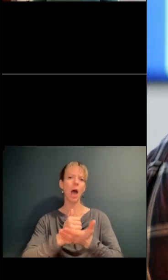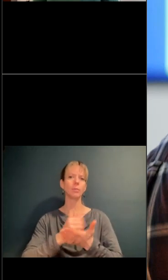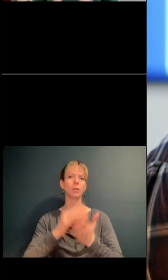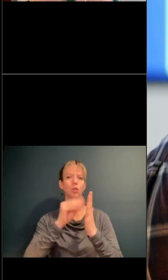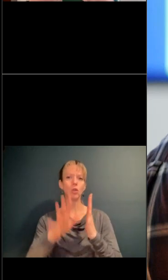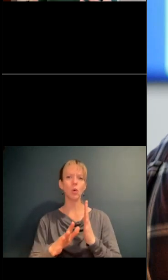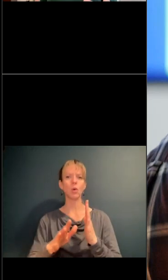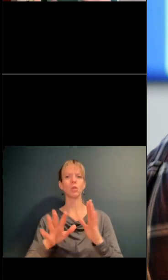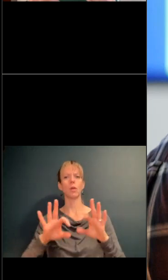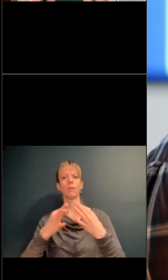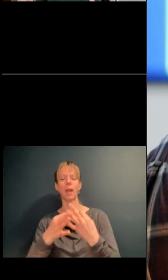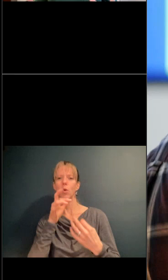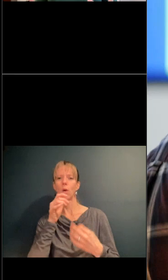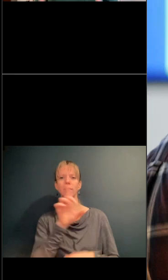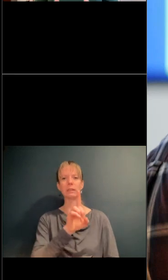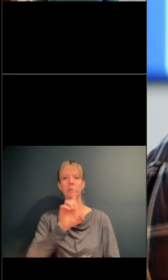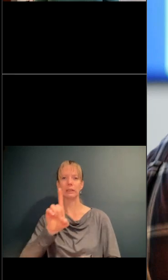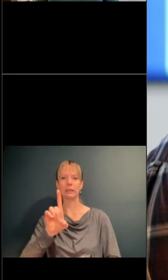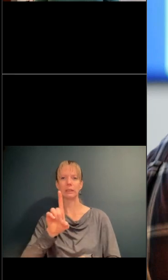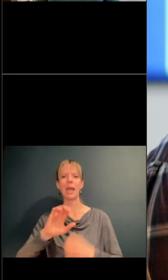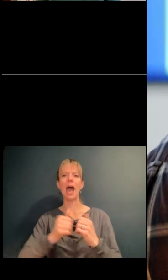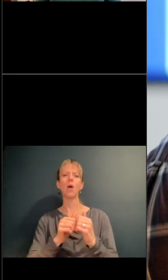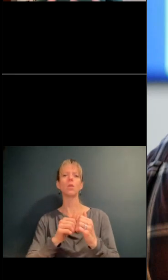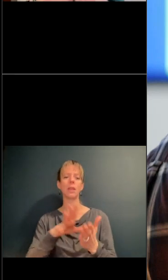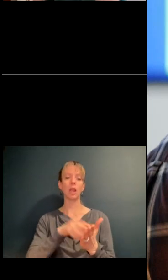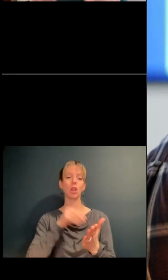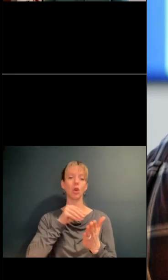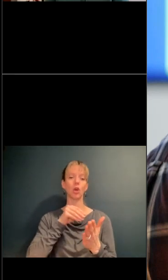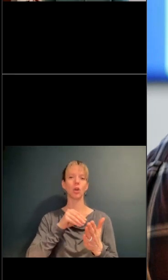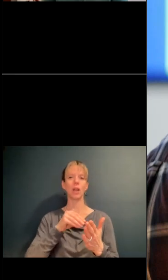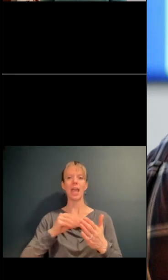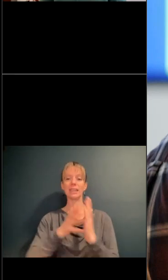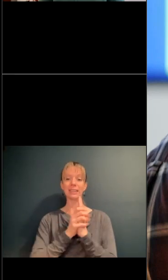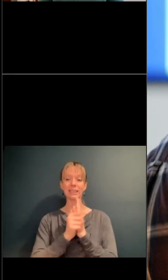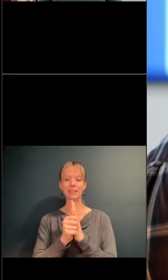disabilities to learn and practice the skills they need to be able to share their preferences